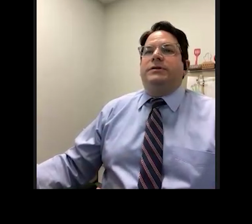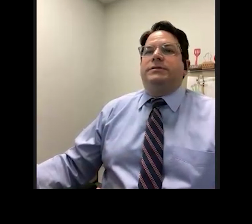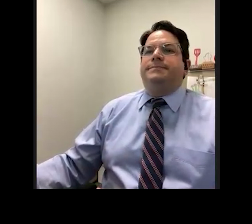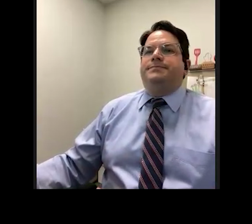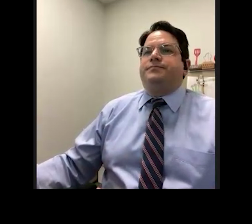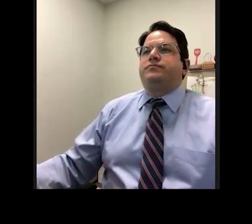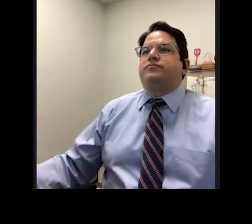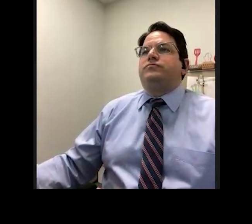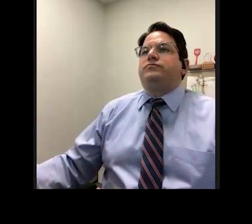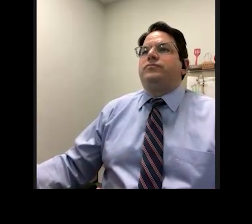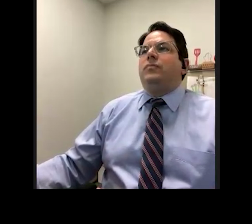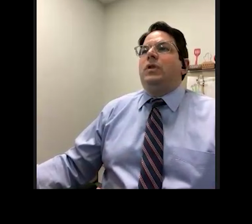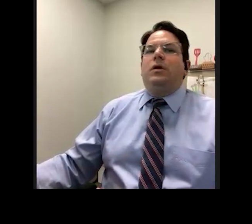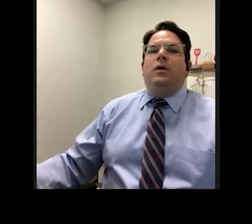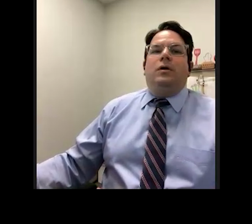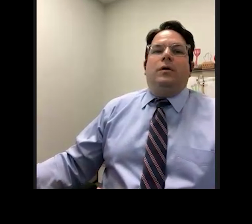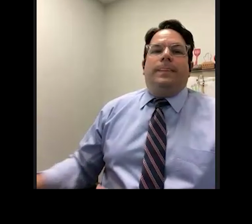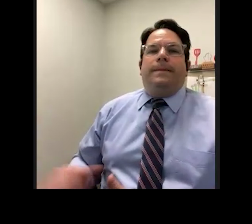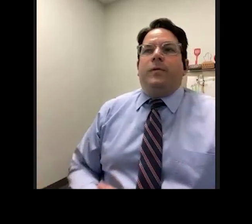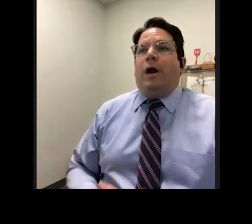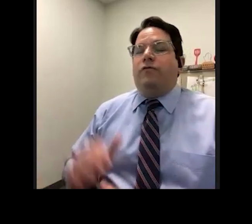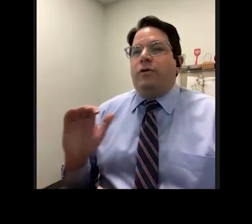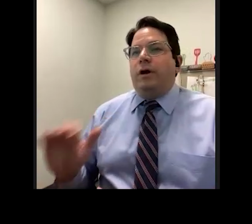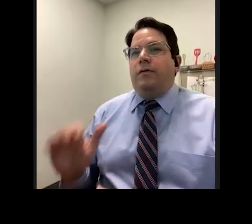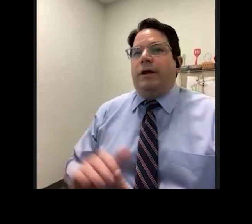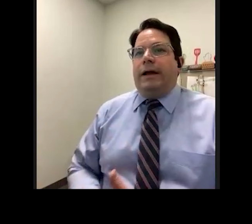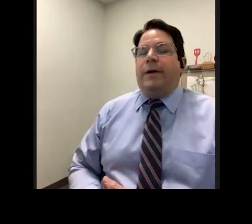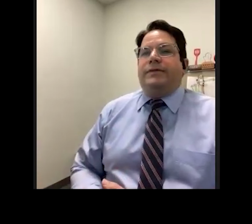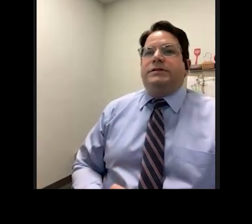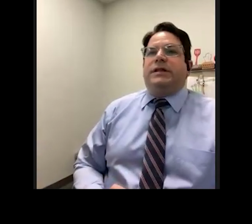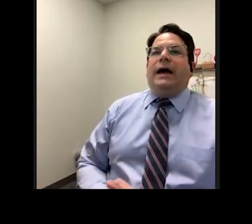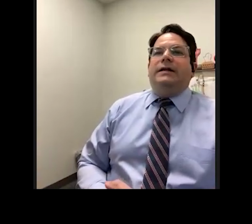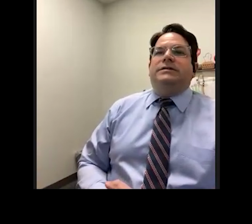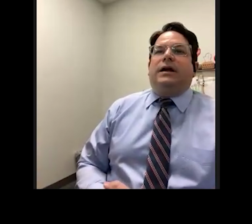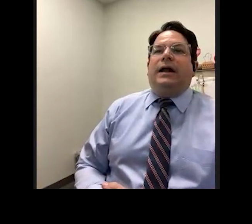Next slide, please. What I really, really like about this slide is